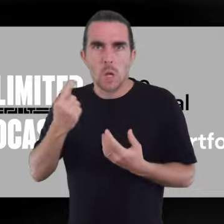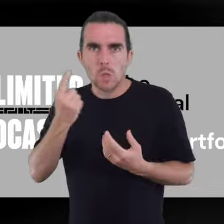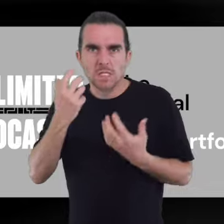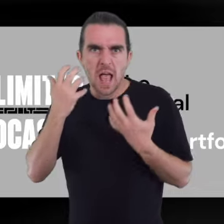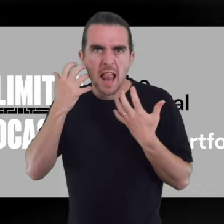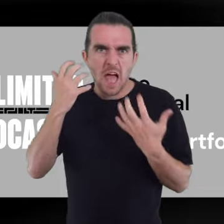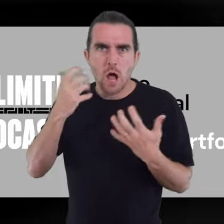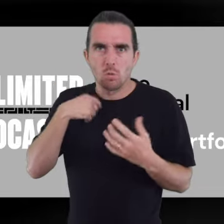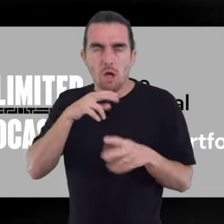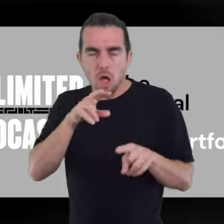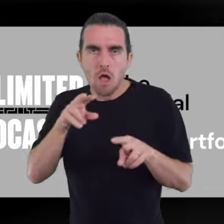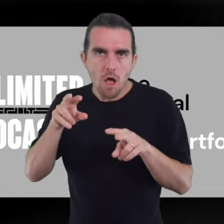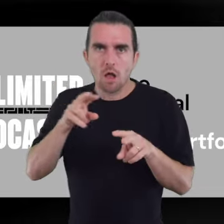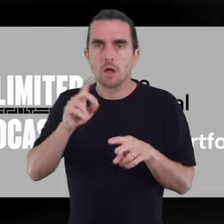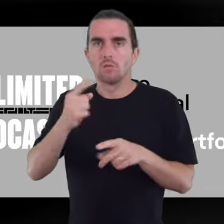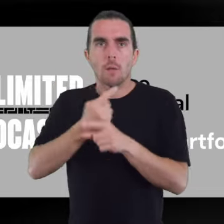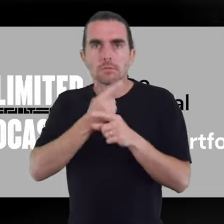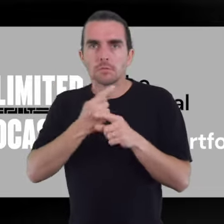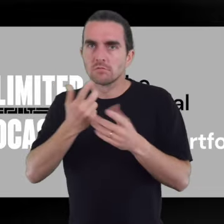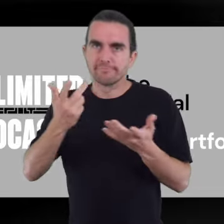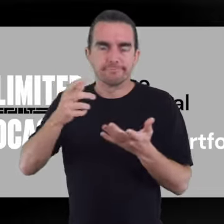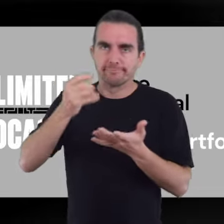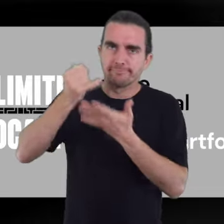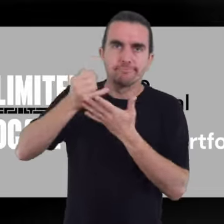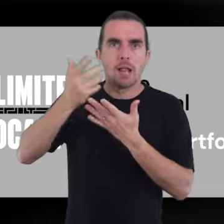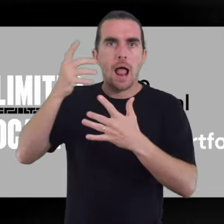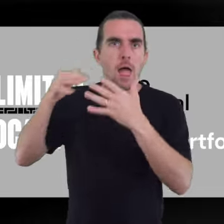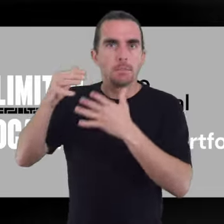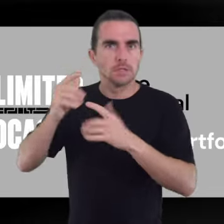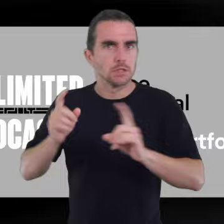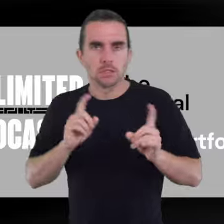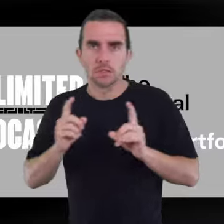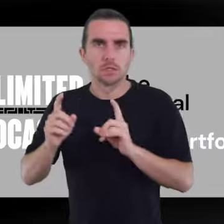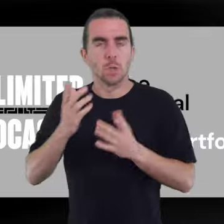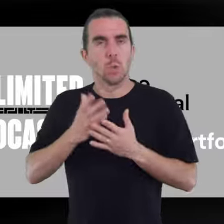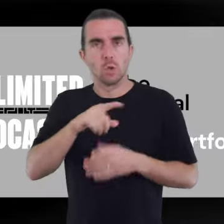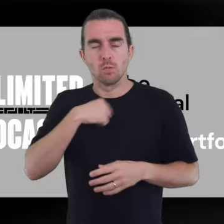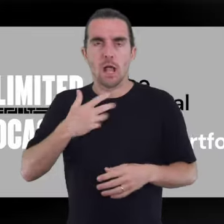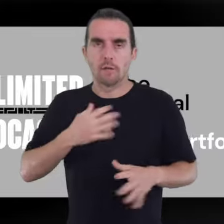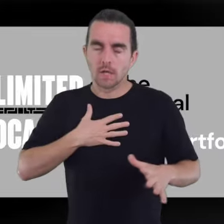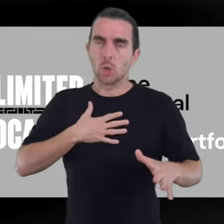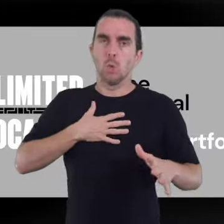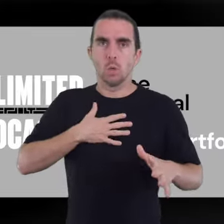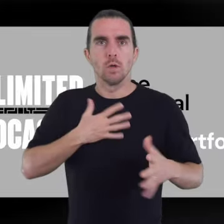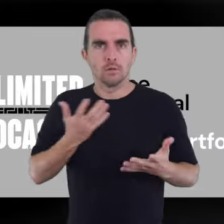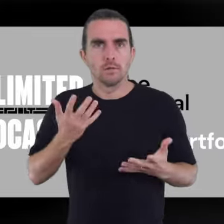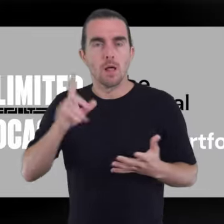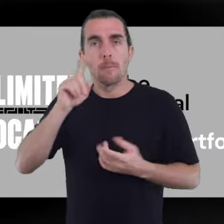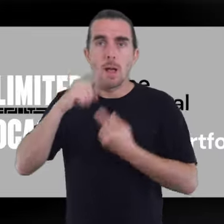when we talk about sort of inequalities within a climate? We're impacted. I mean, the people all over the world will be impacted,